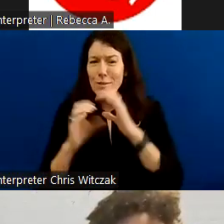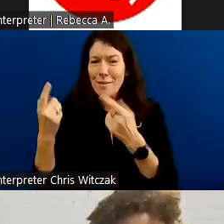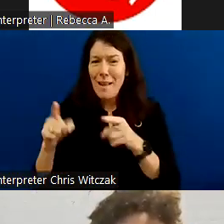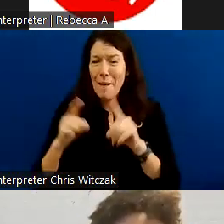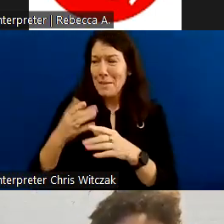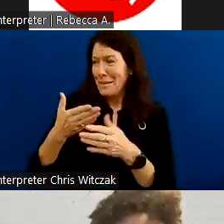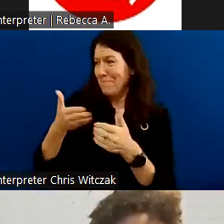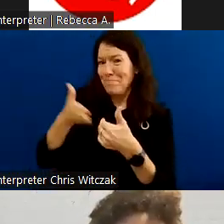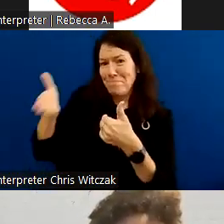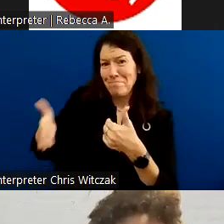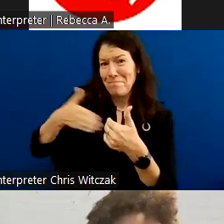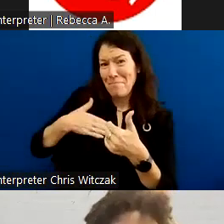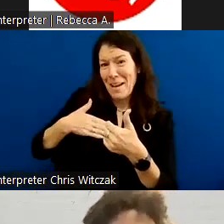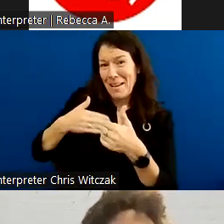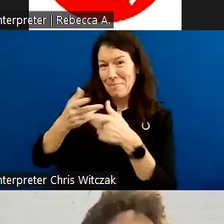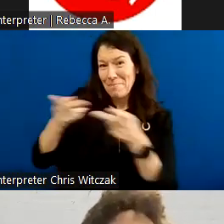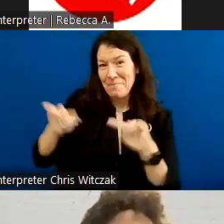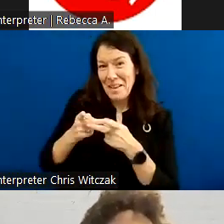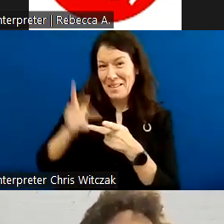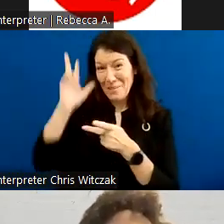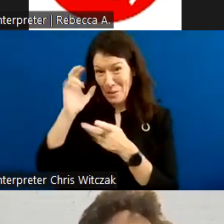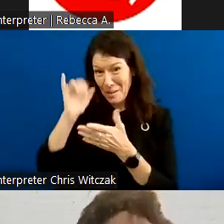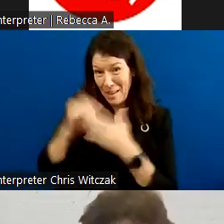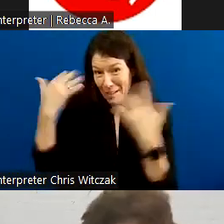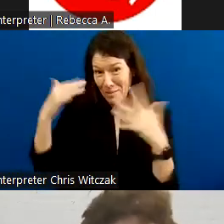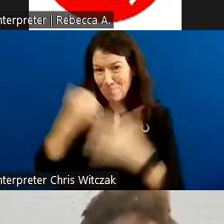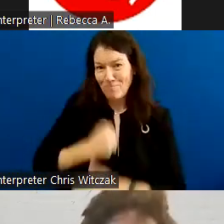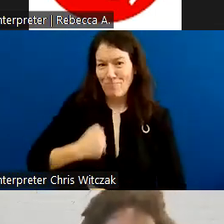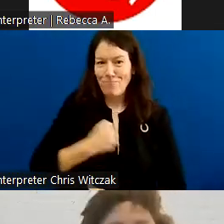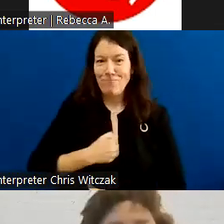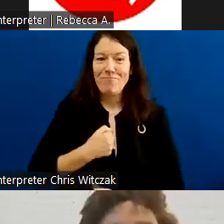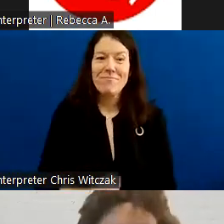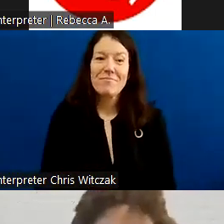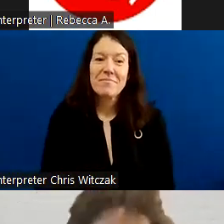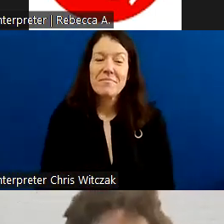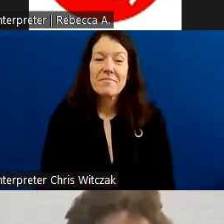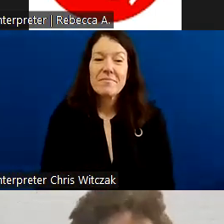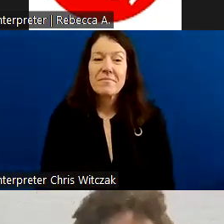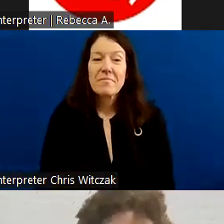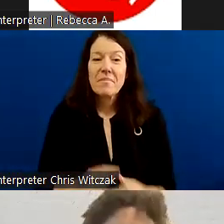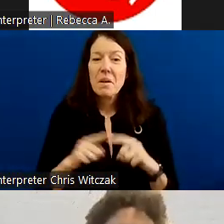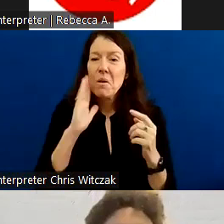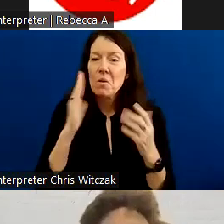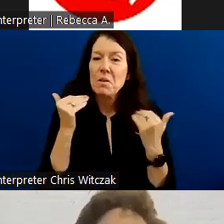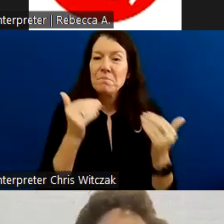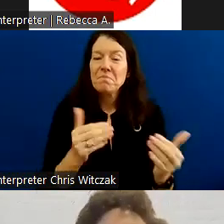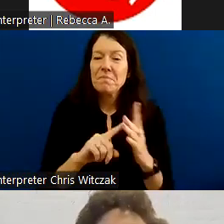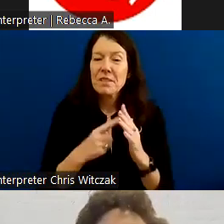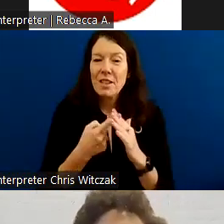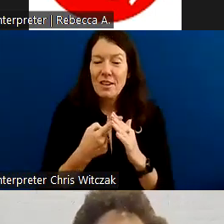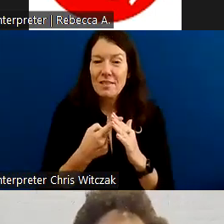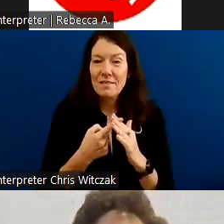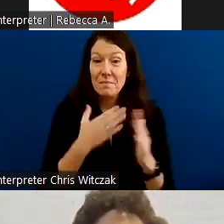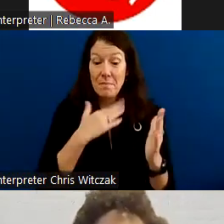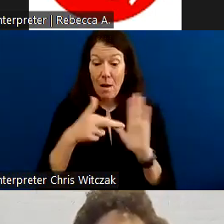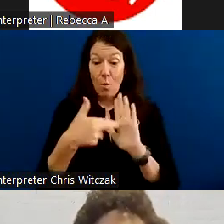you hear that my apologies um but as we get started uh my role here as a training and